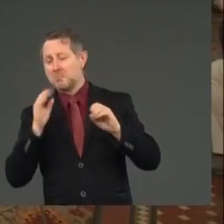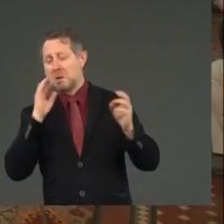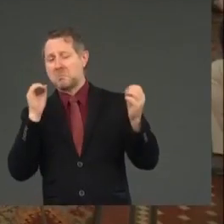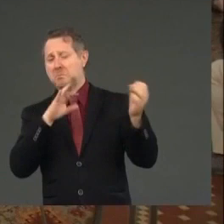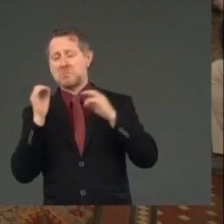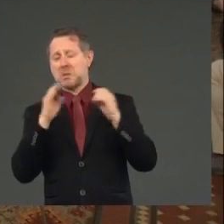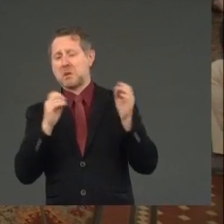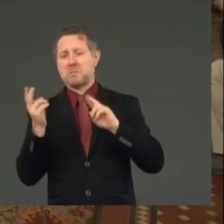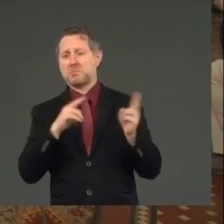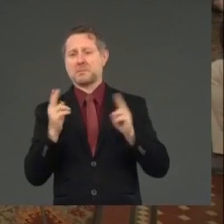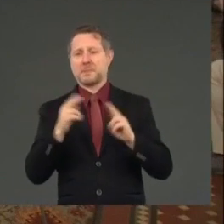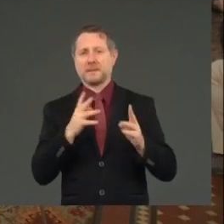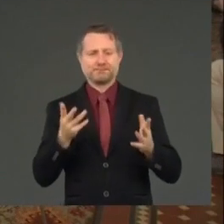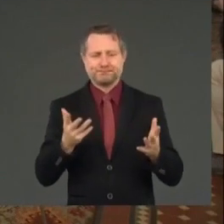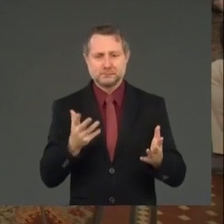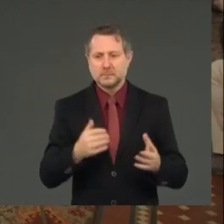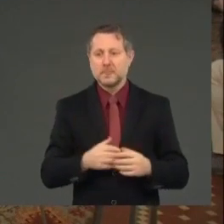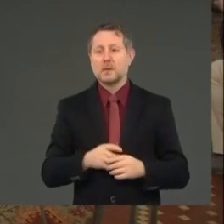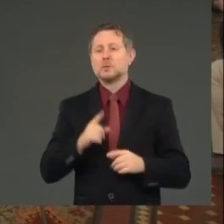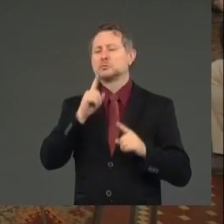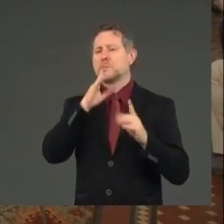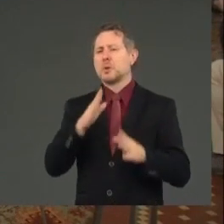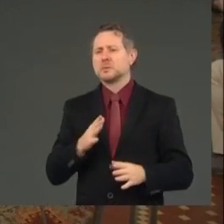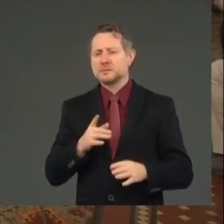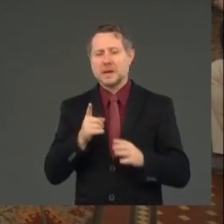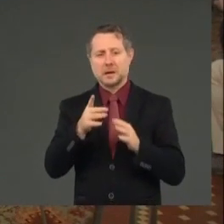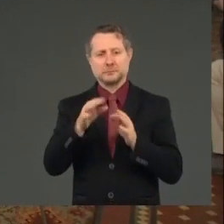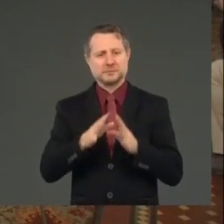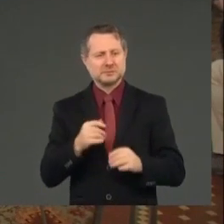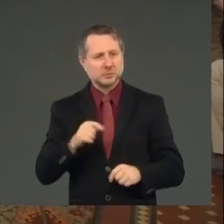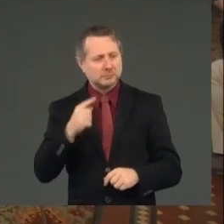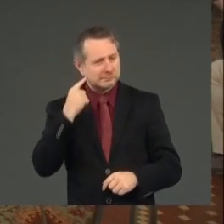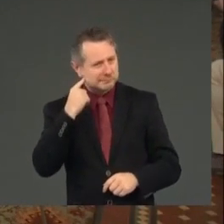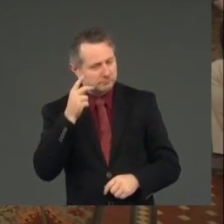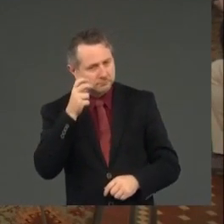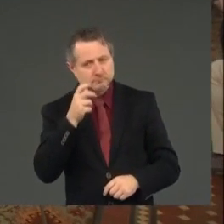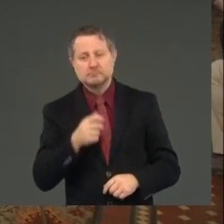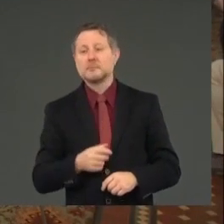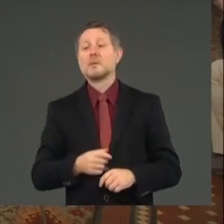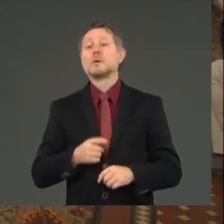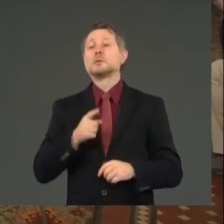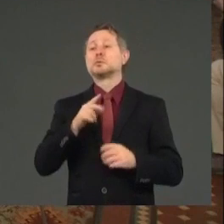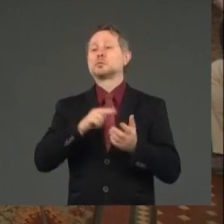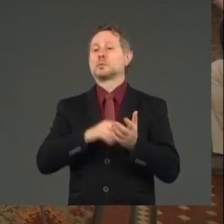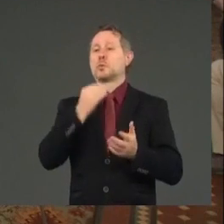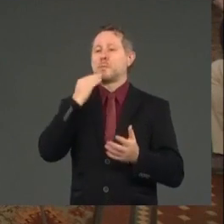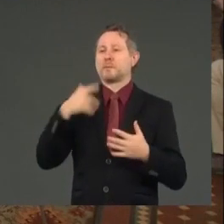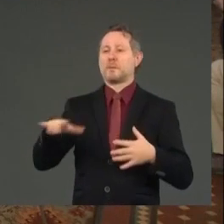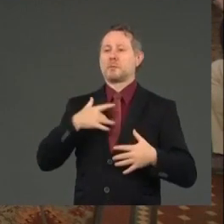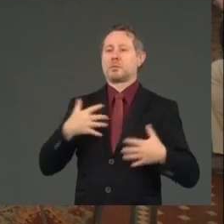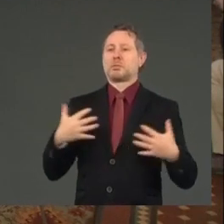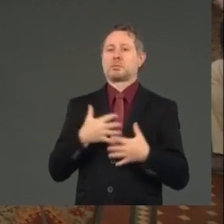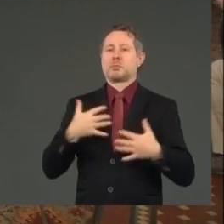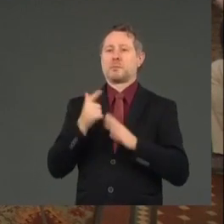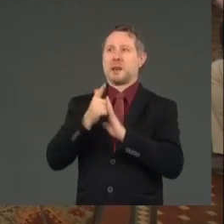SAYING. Reporter: WHY ARE YOU SO